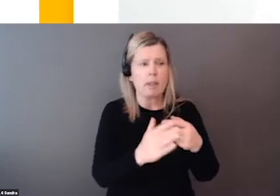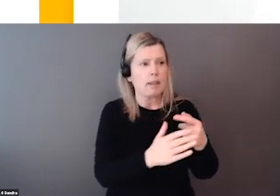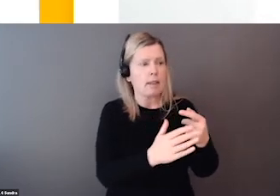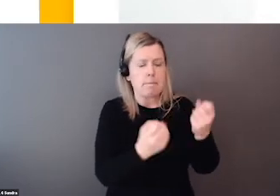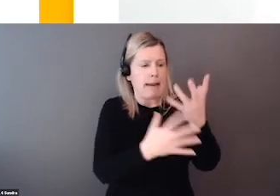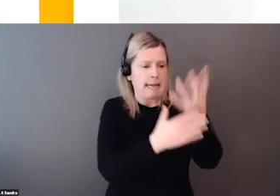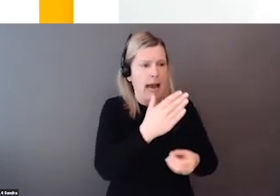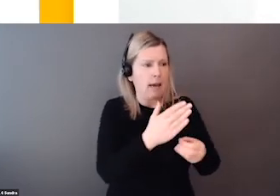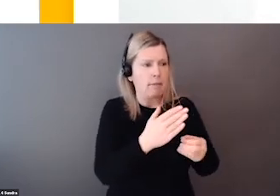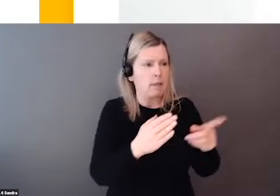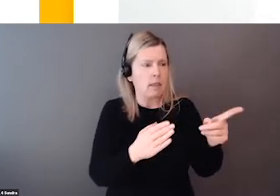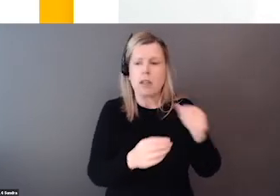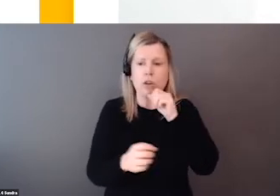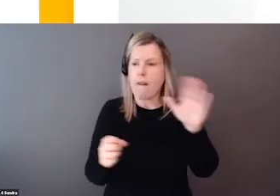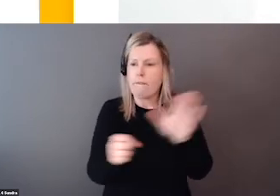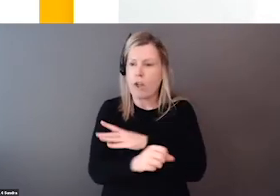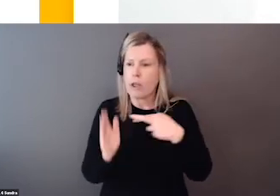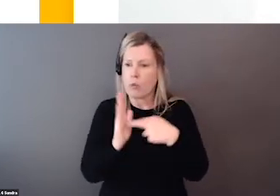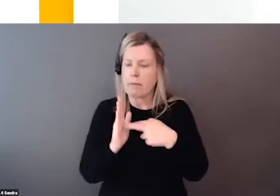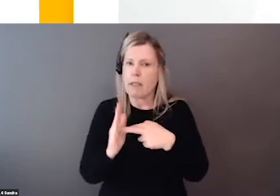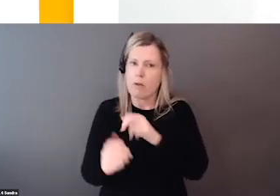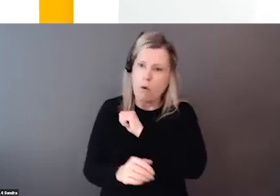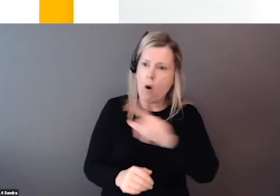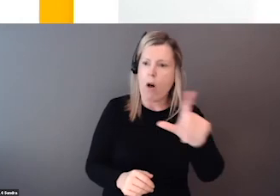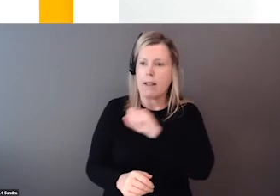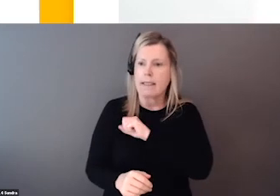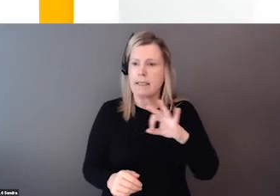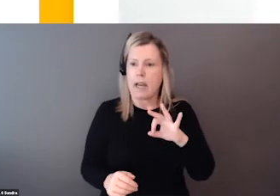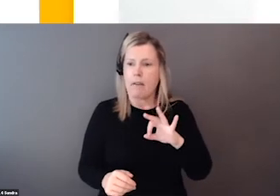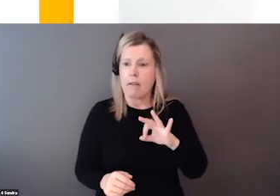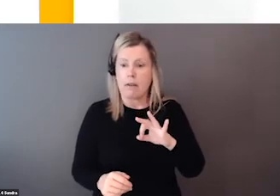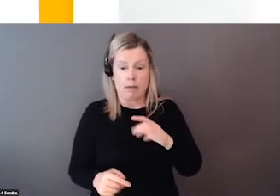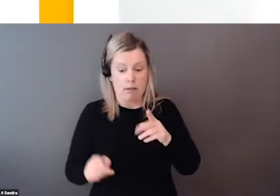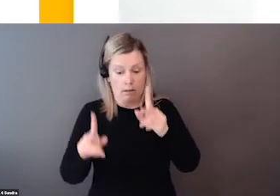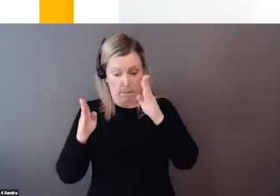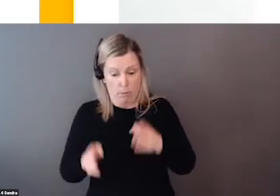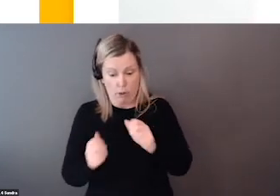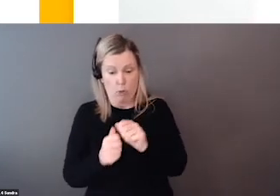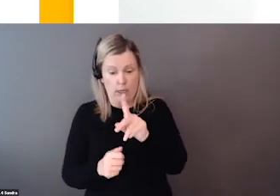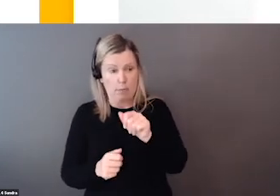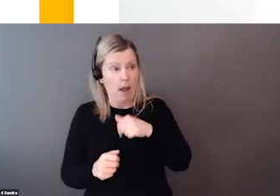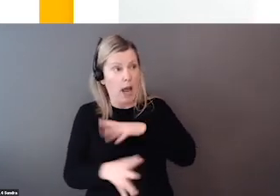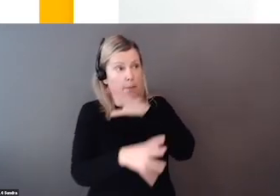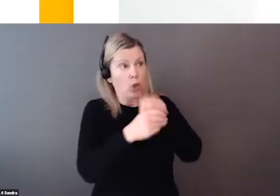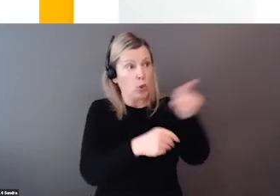because people with disabilities are excluded from studies are absent from digital traces that are used to guide the data,